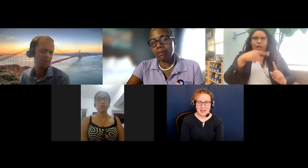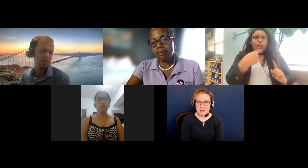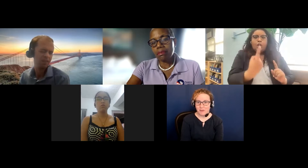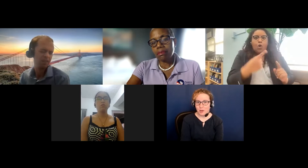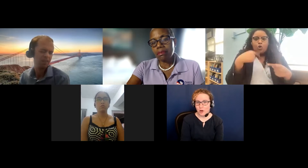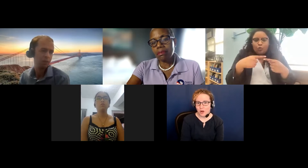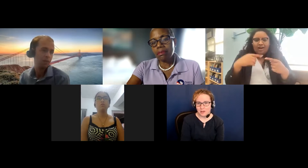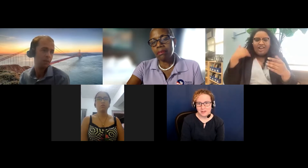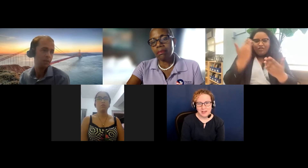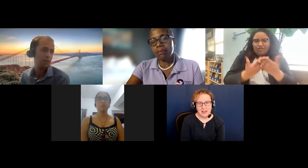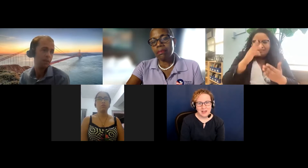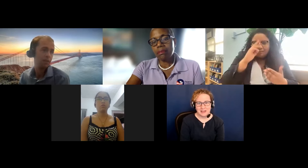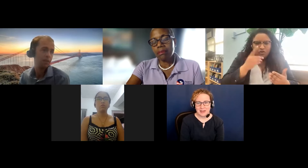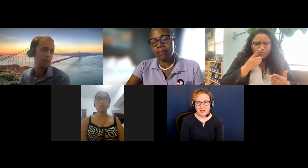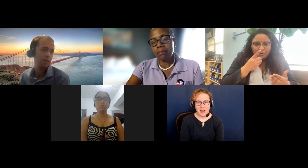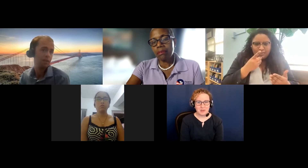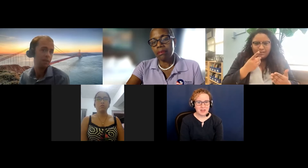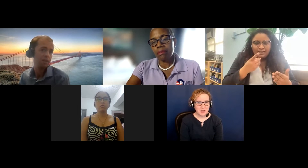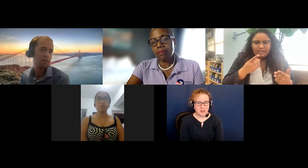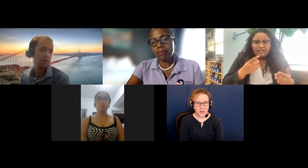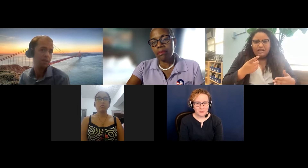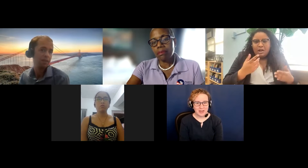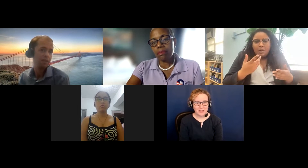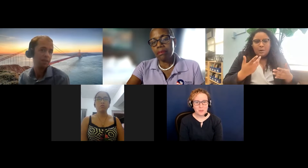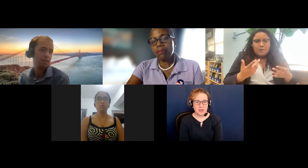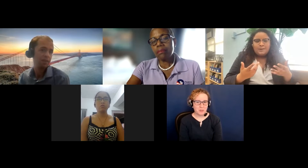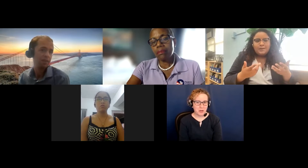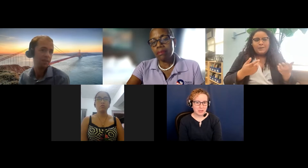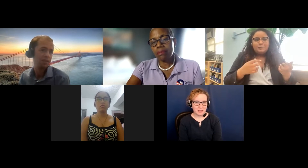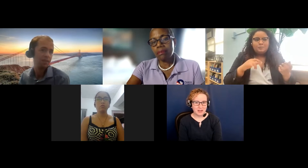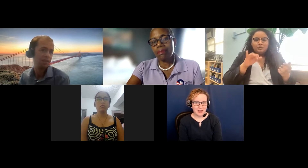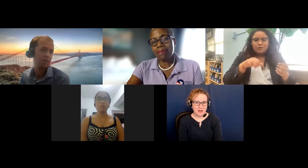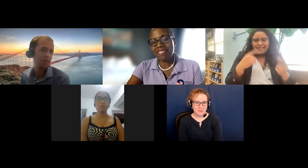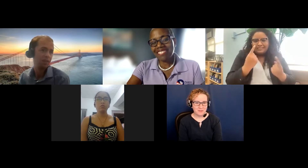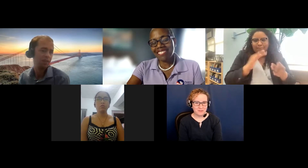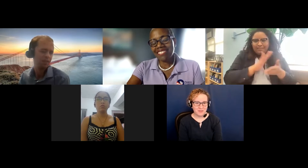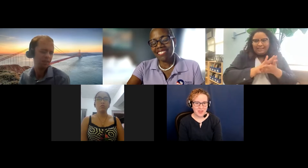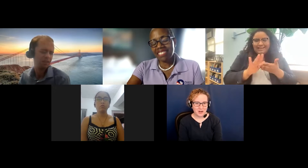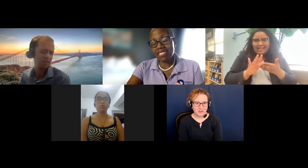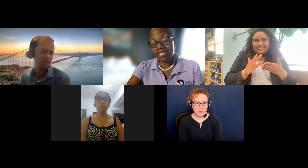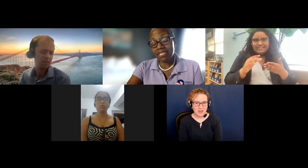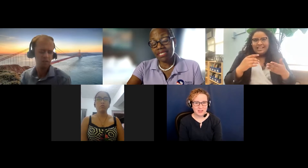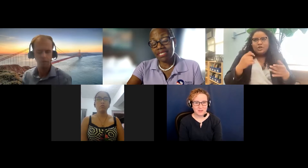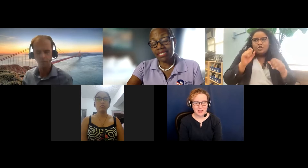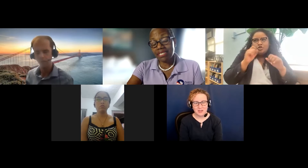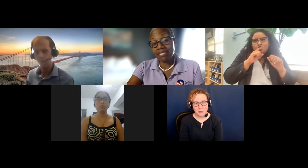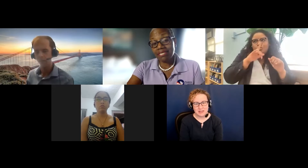I did not feel at all like I was alone in the Dominican Republic there because of that. That was